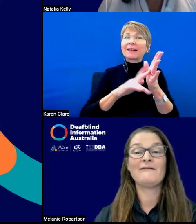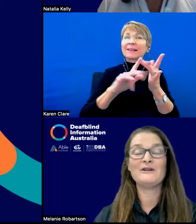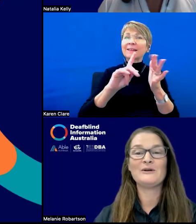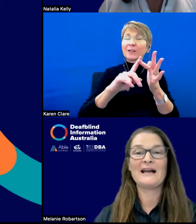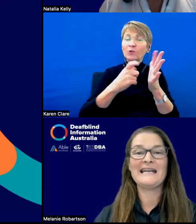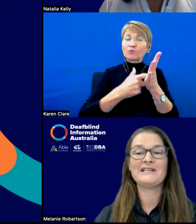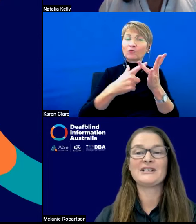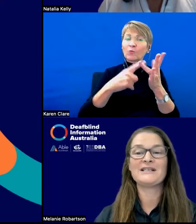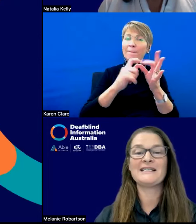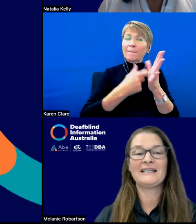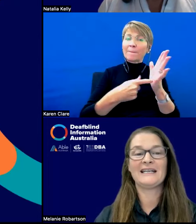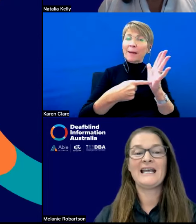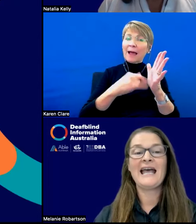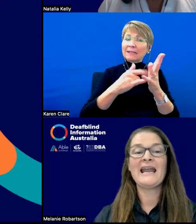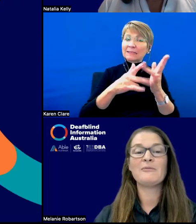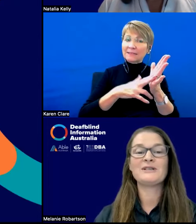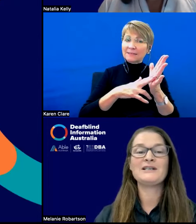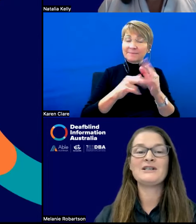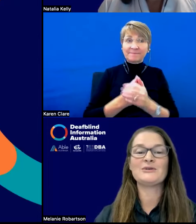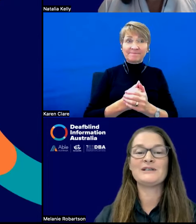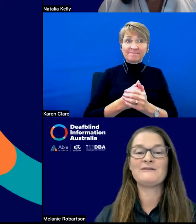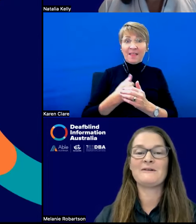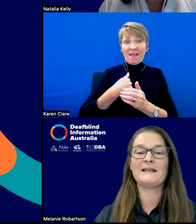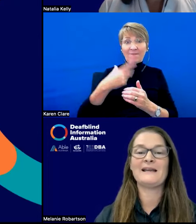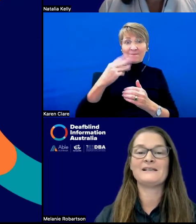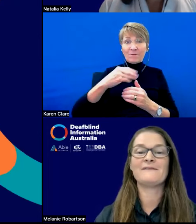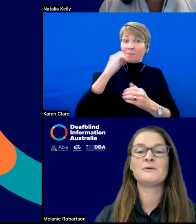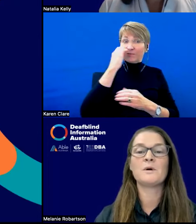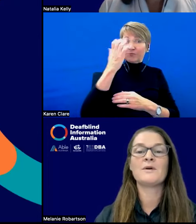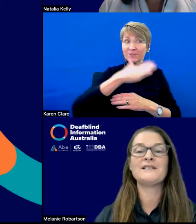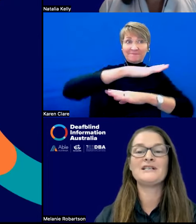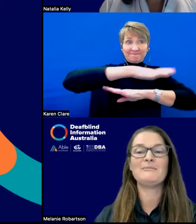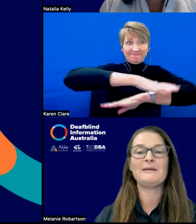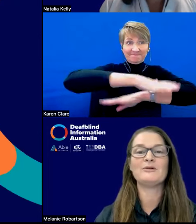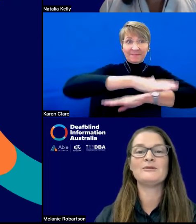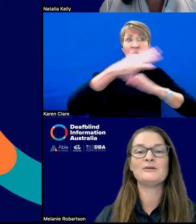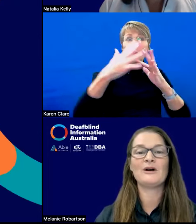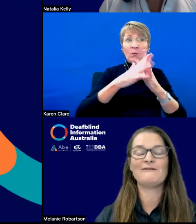of the Noongar nation and our presenter joins you from the lands of the Wurundjeri people of